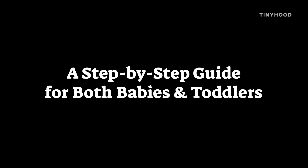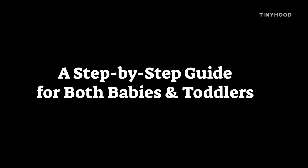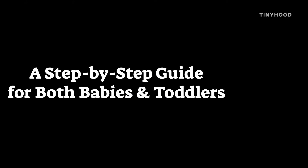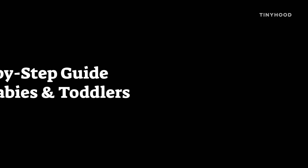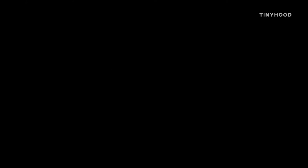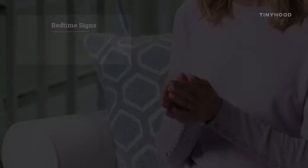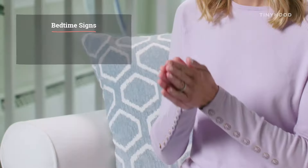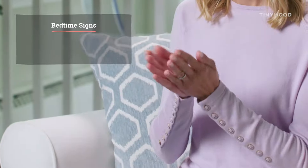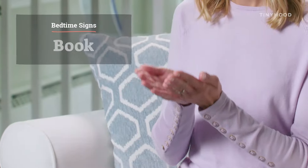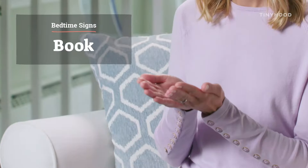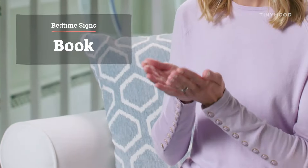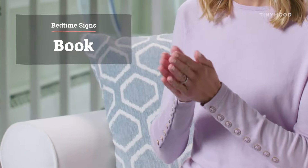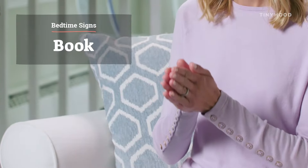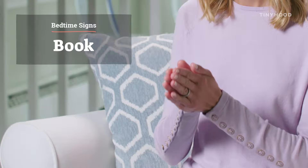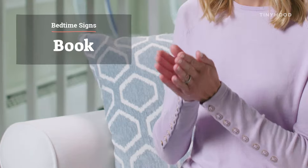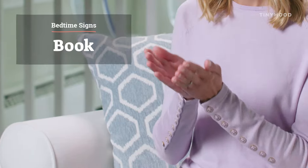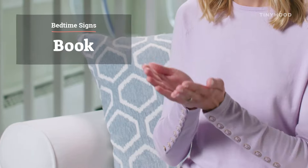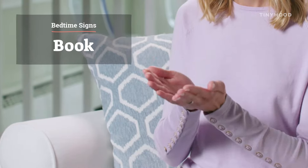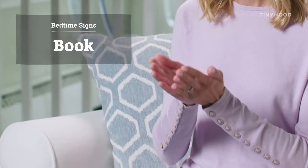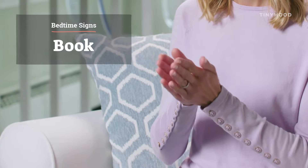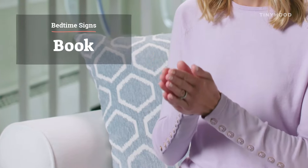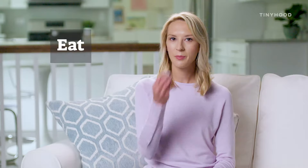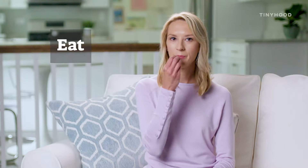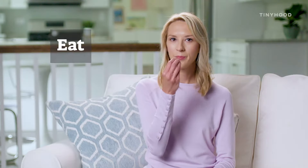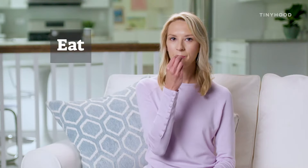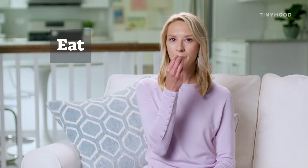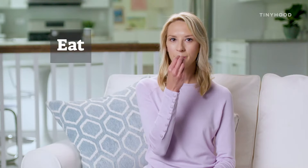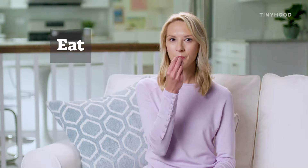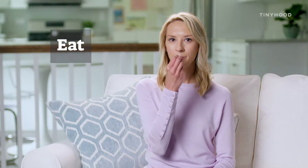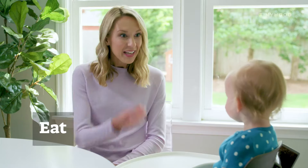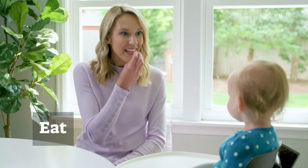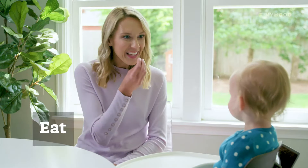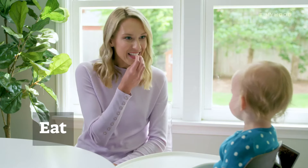I will show you how you can get started with baby sign language in as little as a few minutes a day.